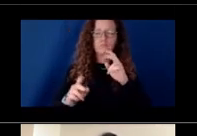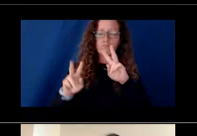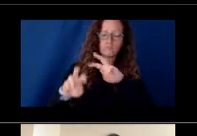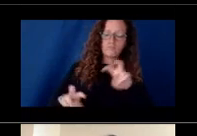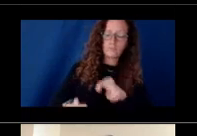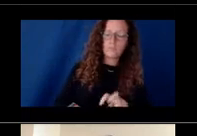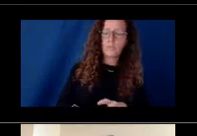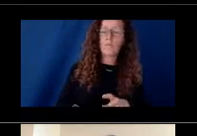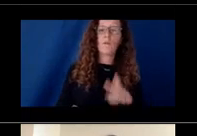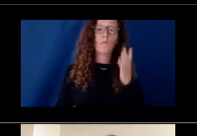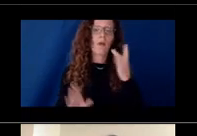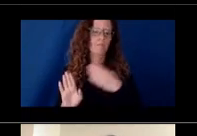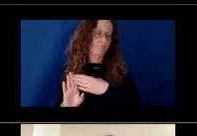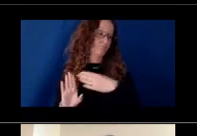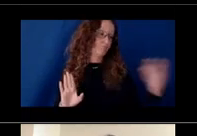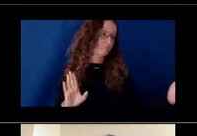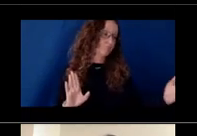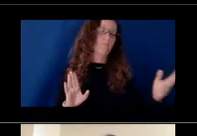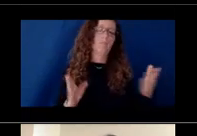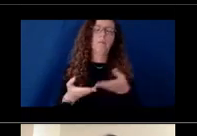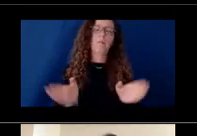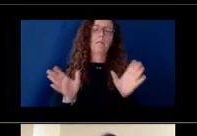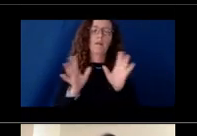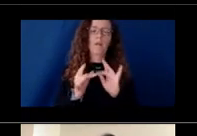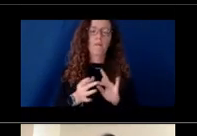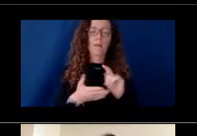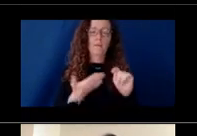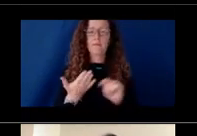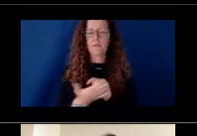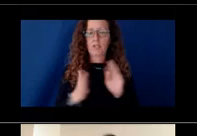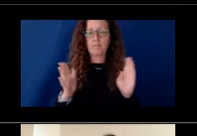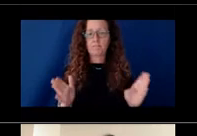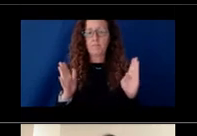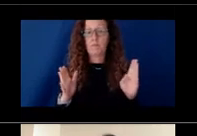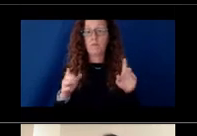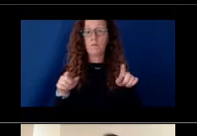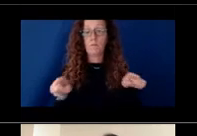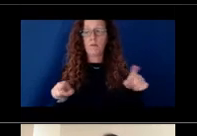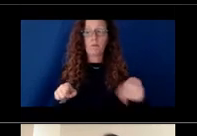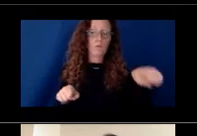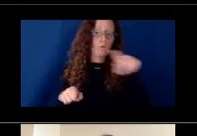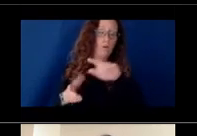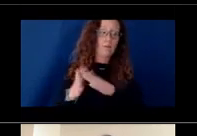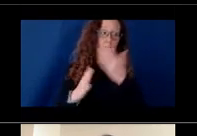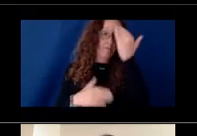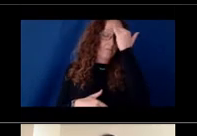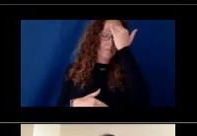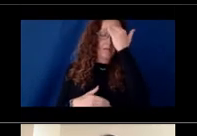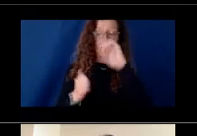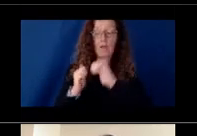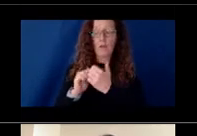period, so while everyone is becoming familiar with this particular tool, we strongly suggest